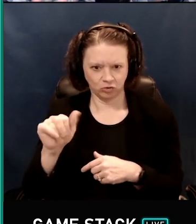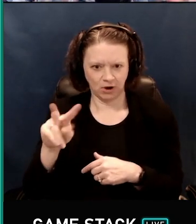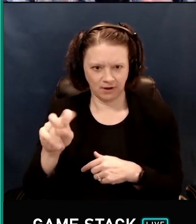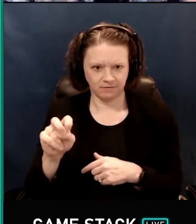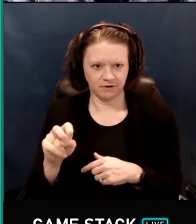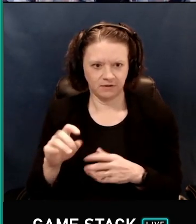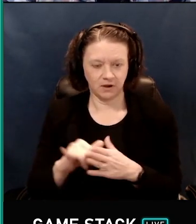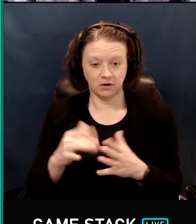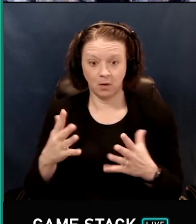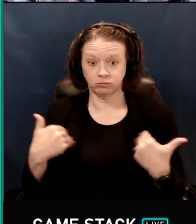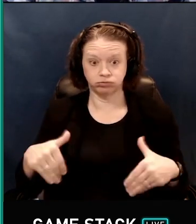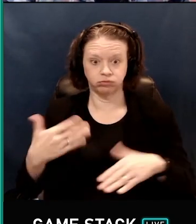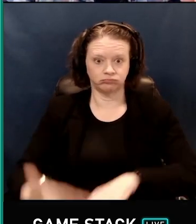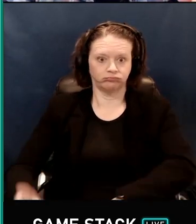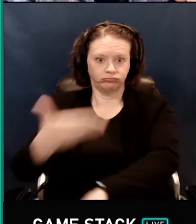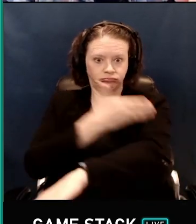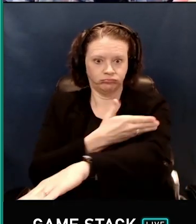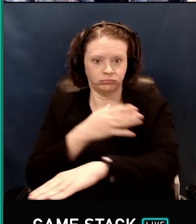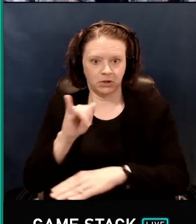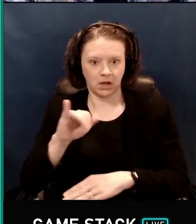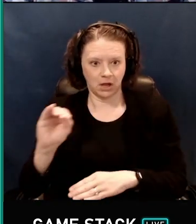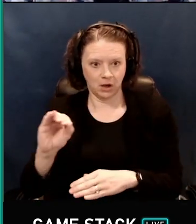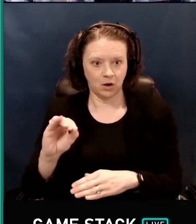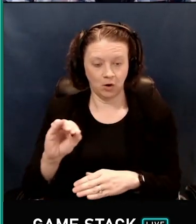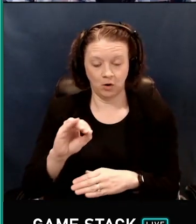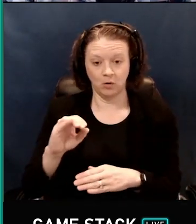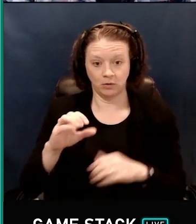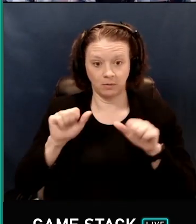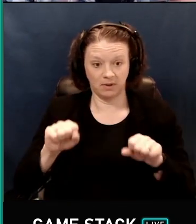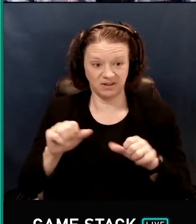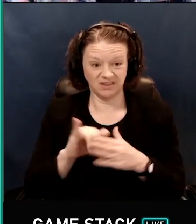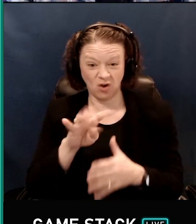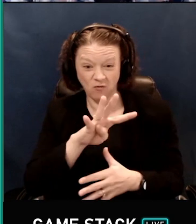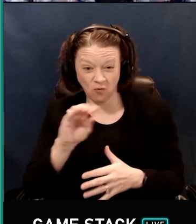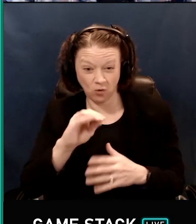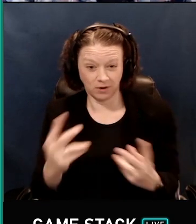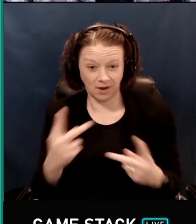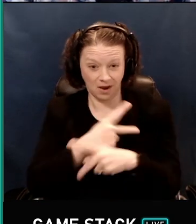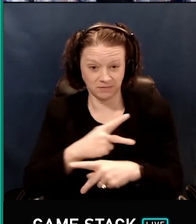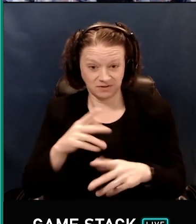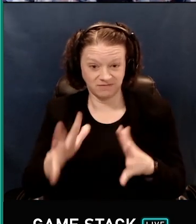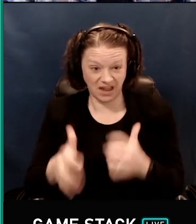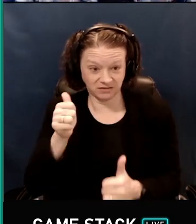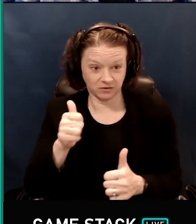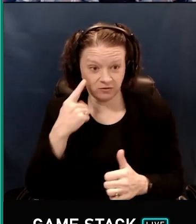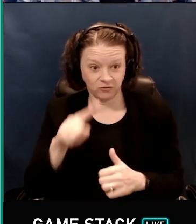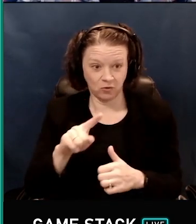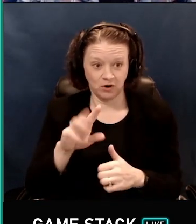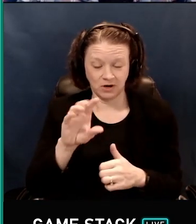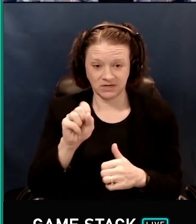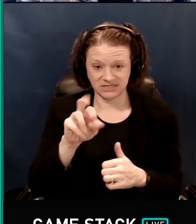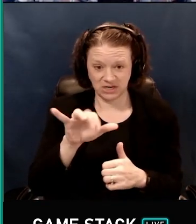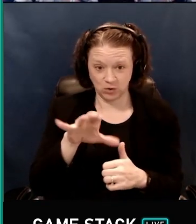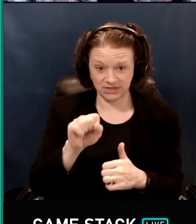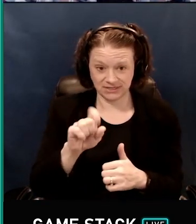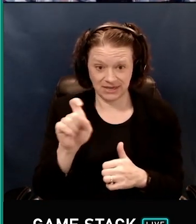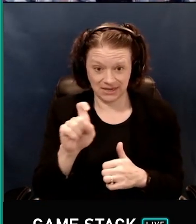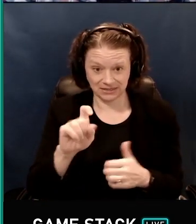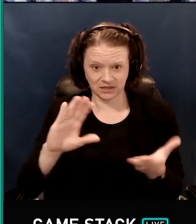We're talking 40 times faster on the Series X versus Xbox One, and that same magnitude of innovation exists on PC.